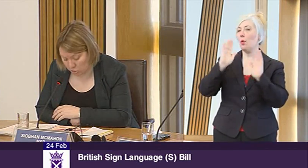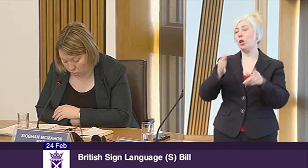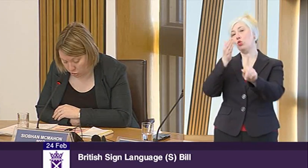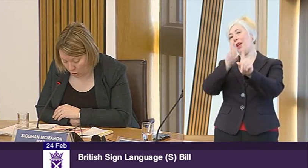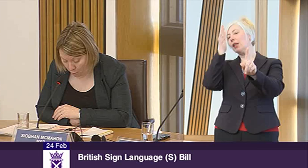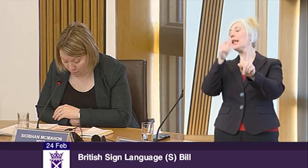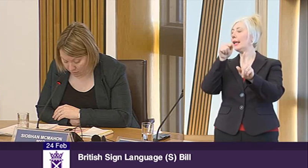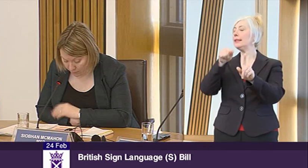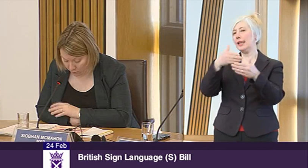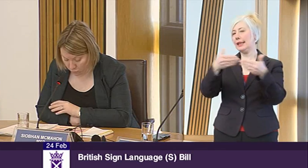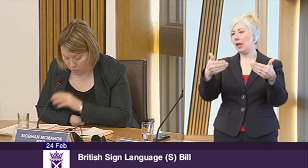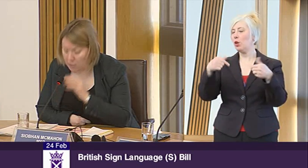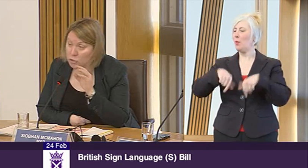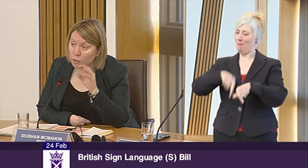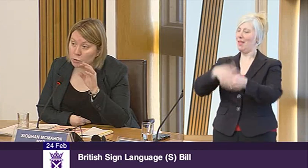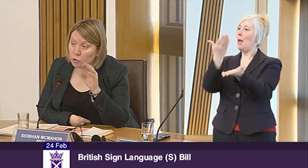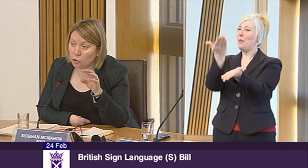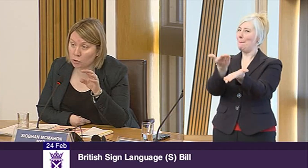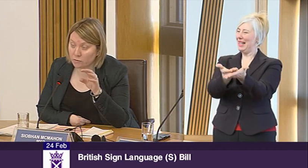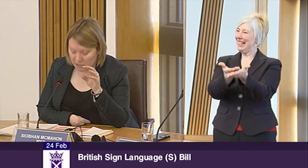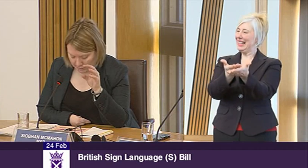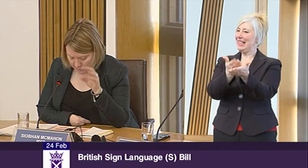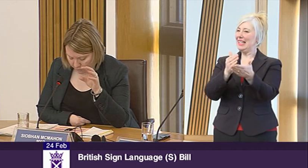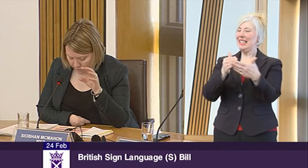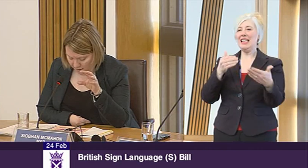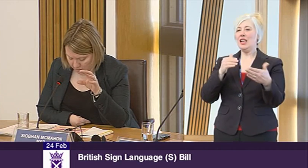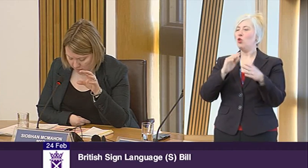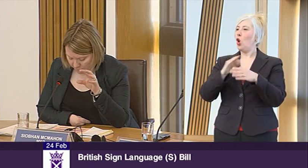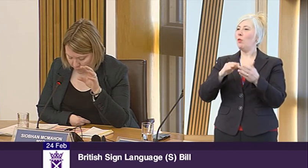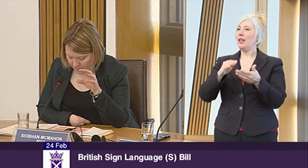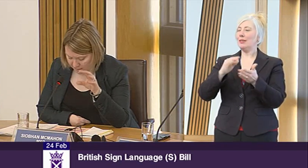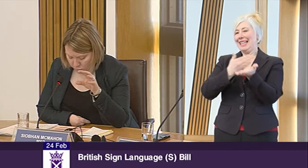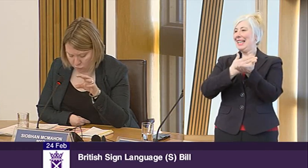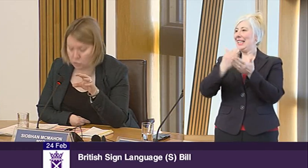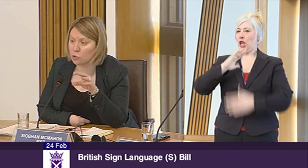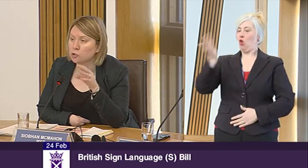important to recognise it as such. However, the bill stops short of defining clear rights